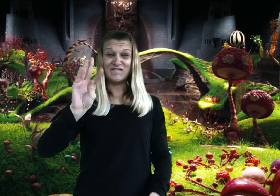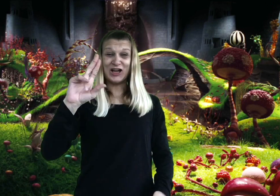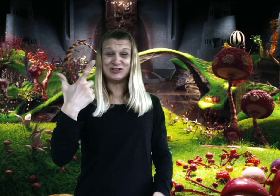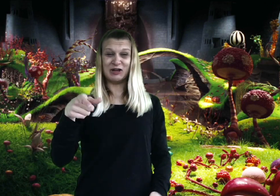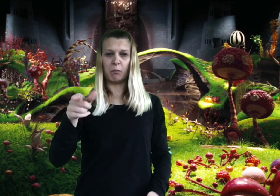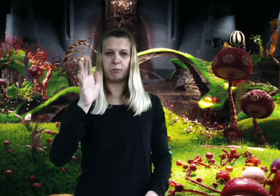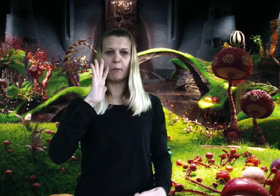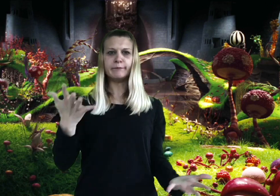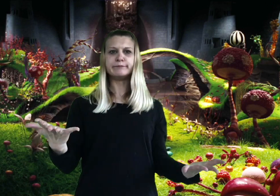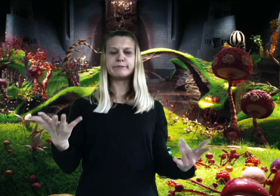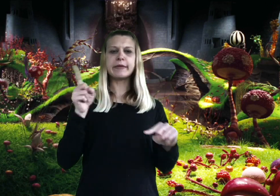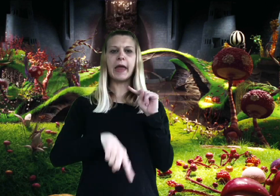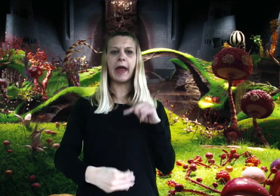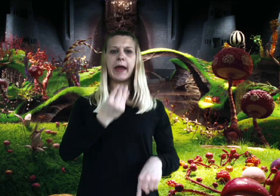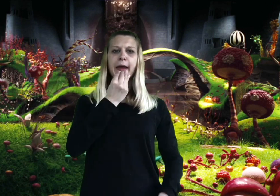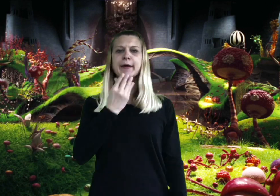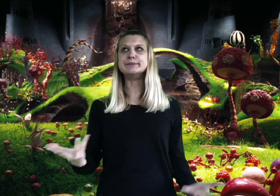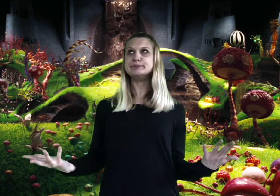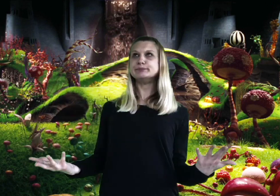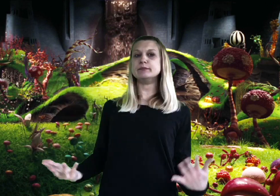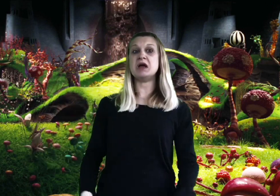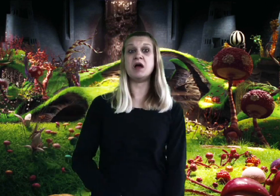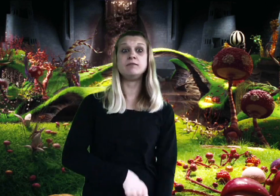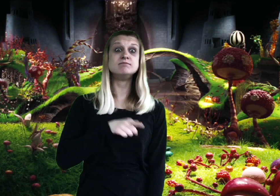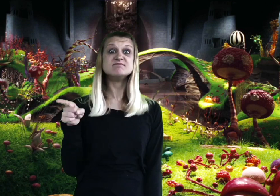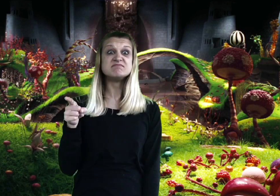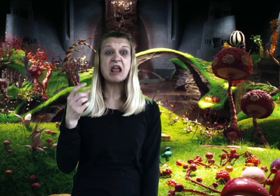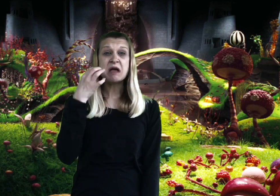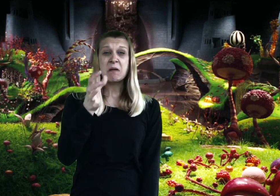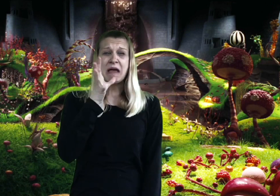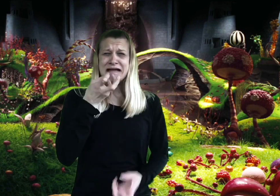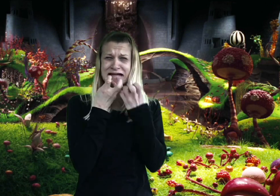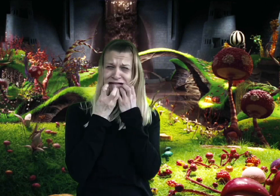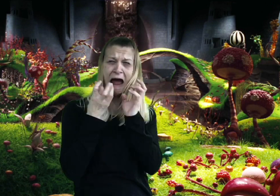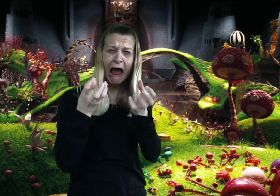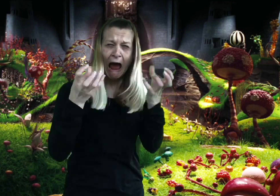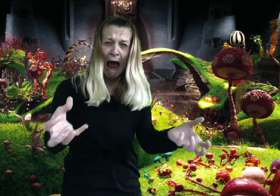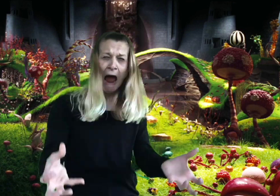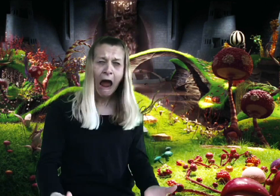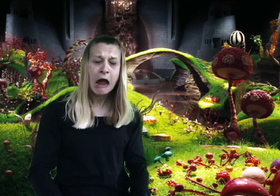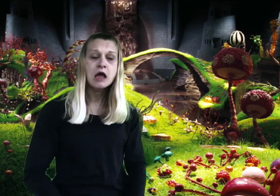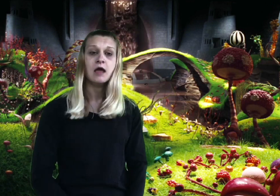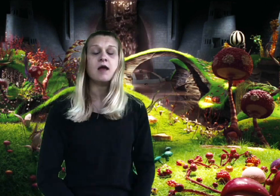My fudge would become quite uneatable!" Mrs. Gloop let out a shriek of fury.